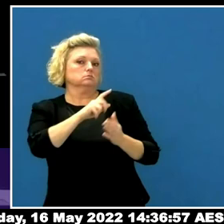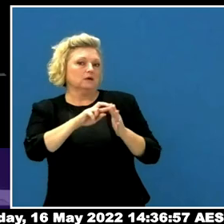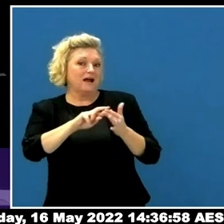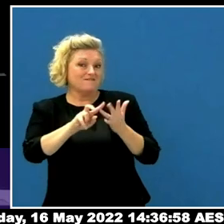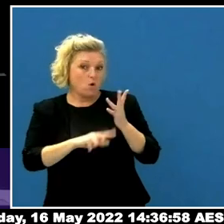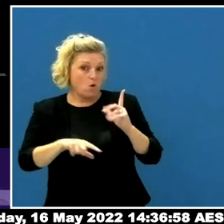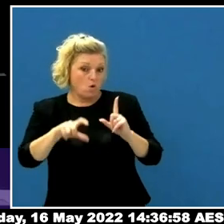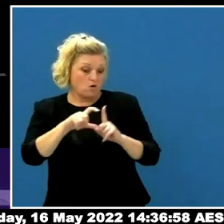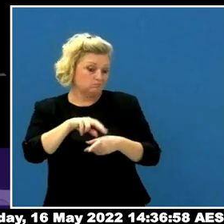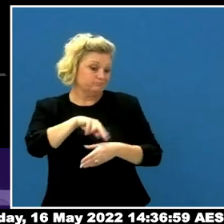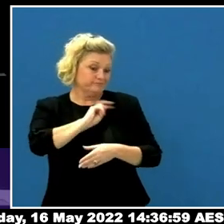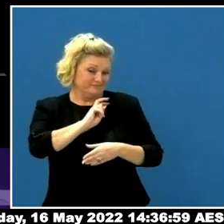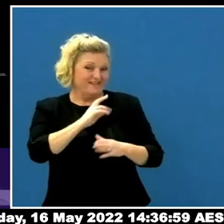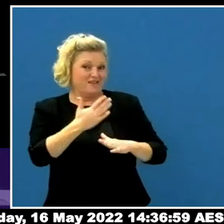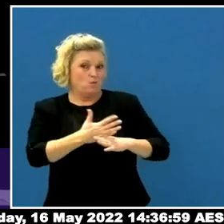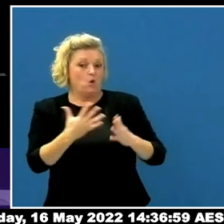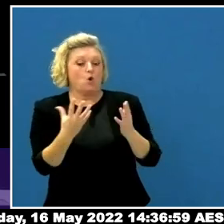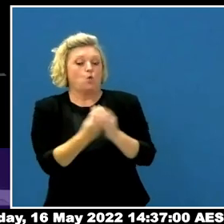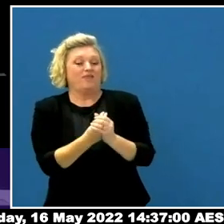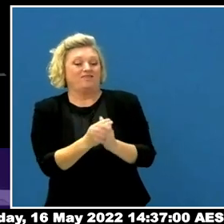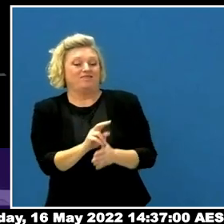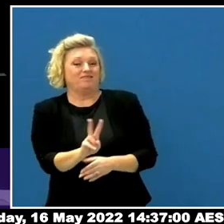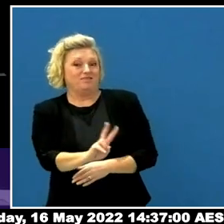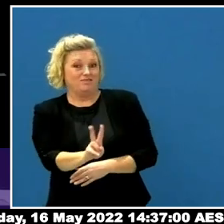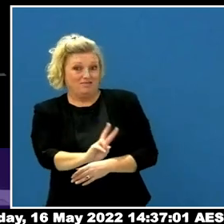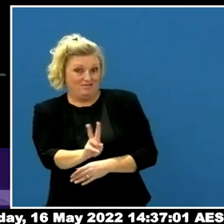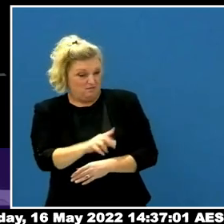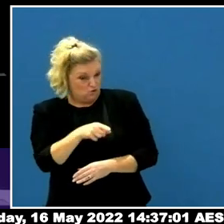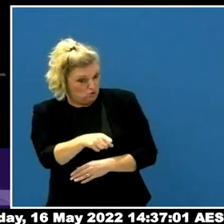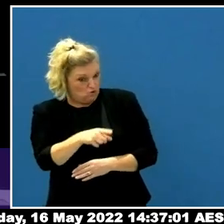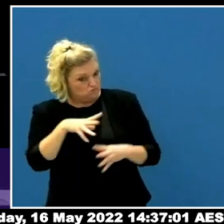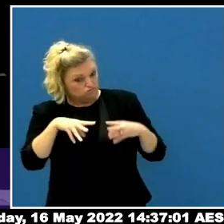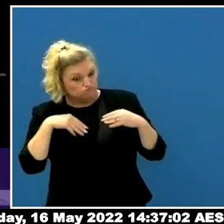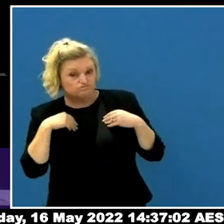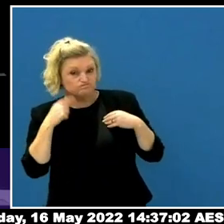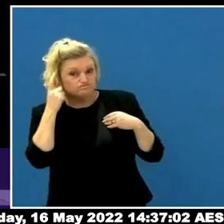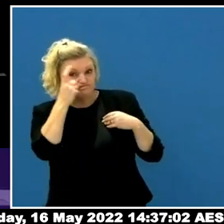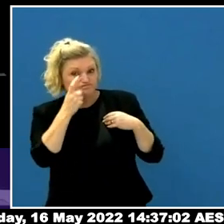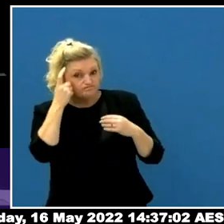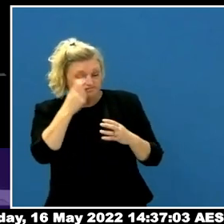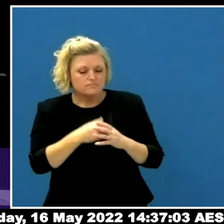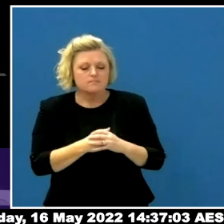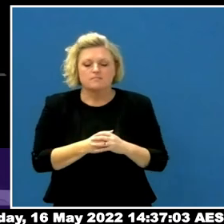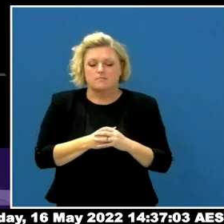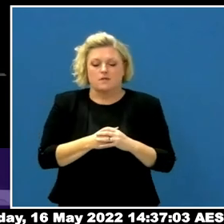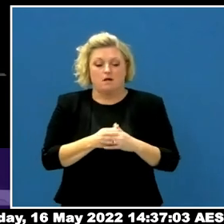support person? And that person said well, we'll just see what happens.